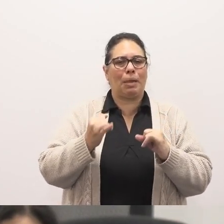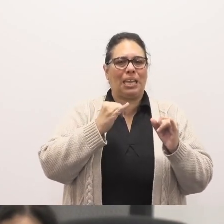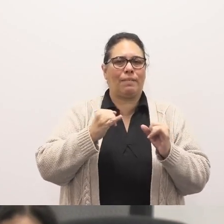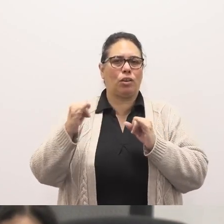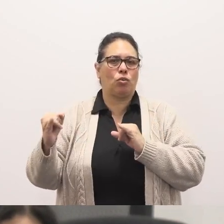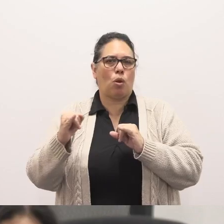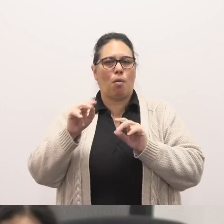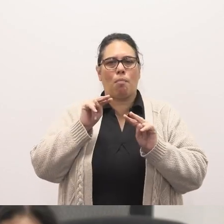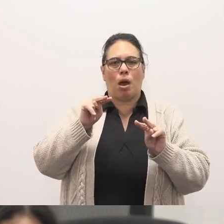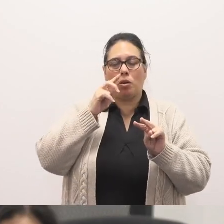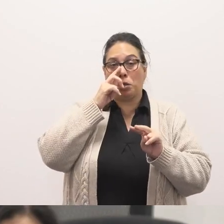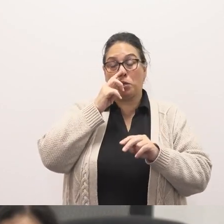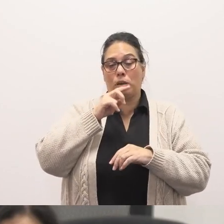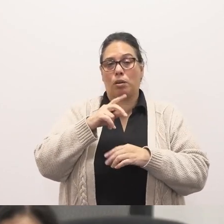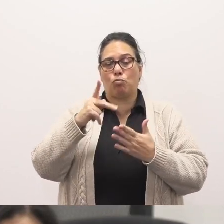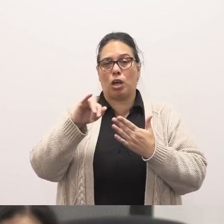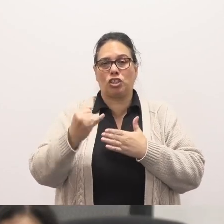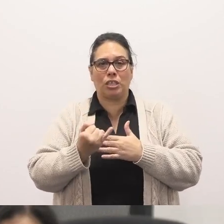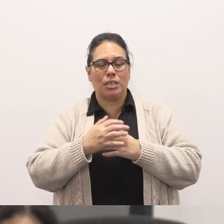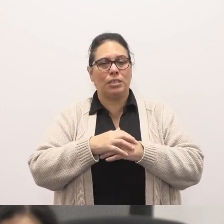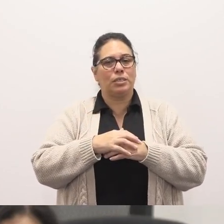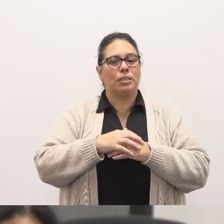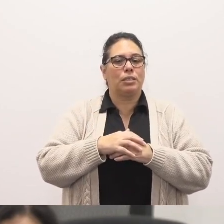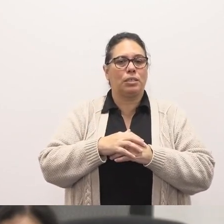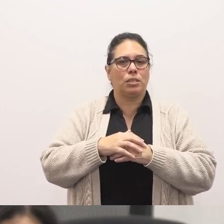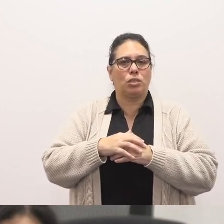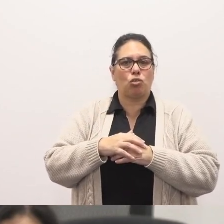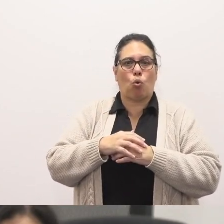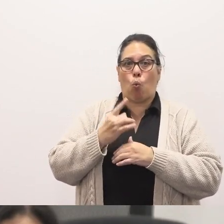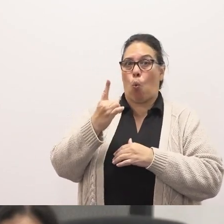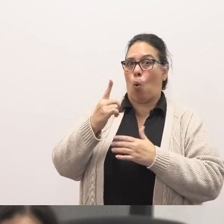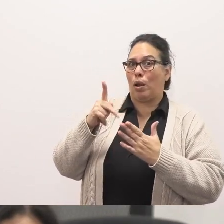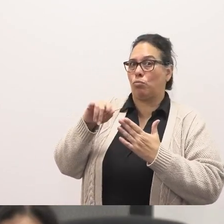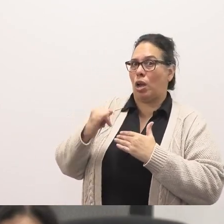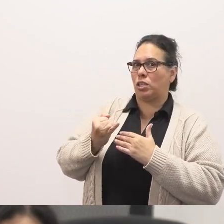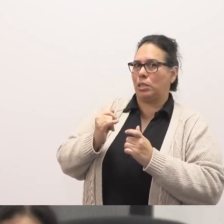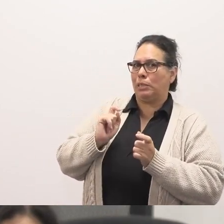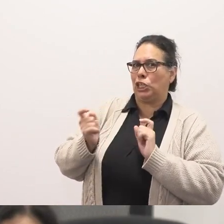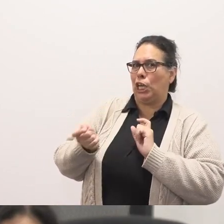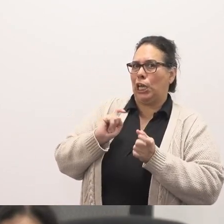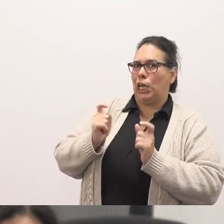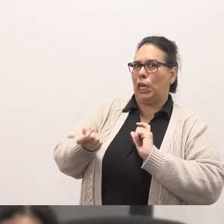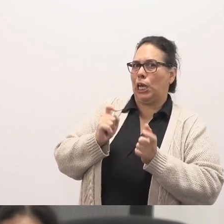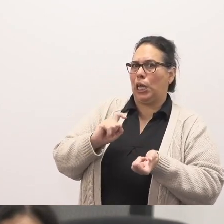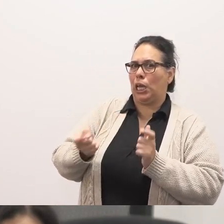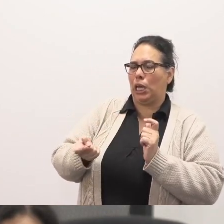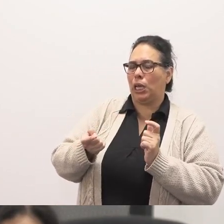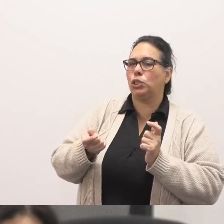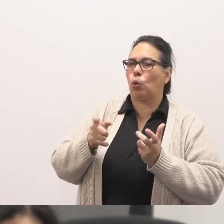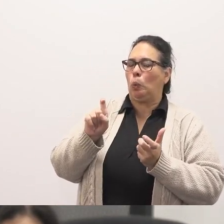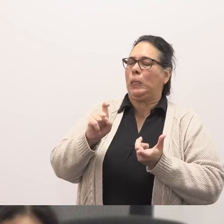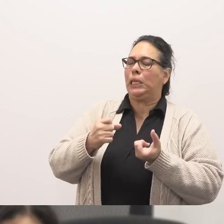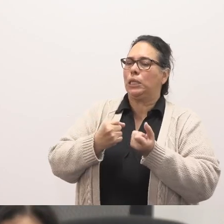there's even two or three moves within one project. So, just quite a bit of moving and shaking where we need the support.